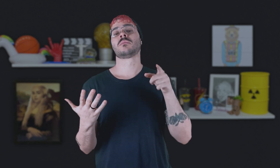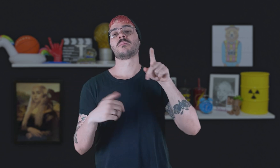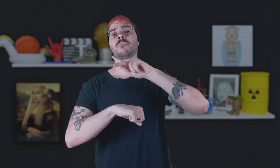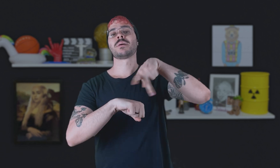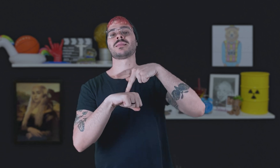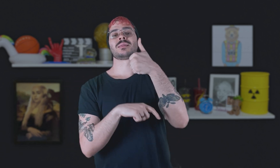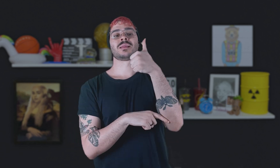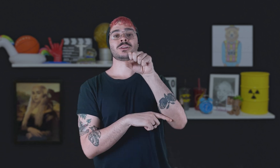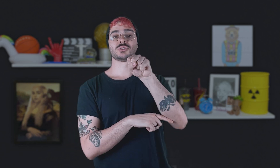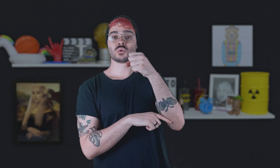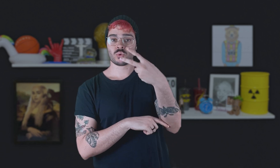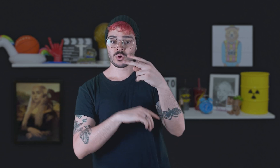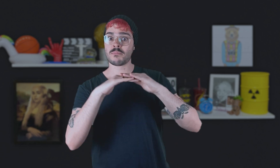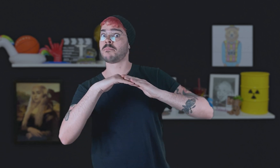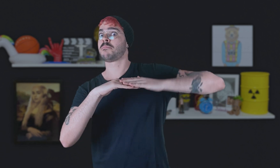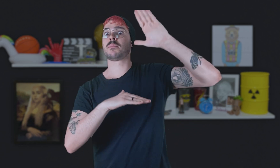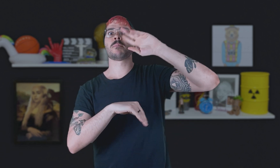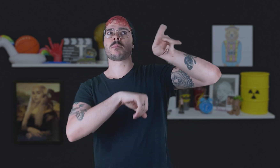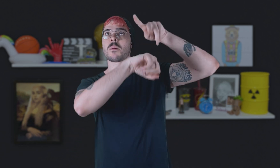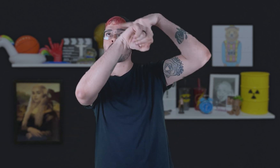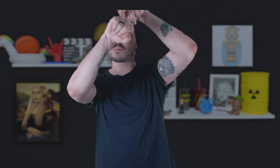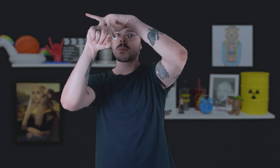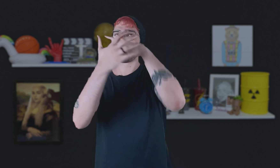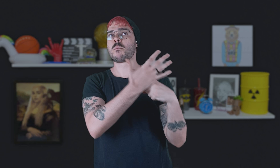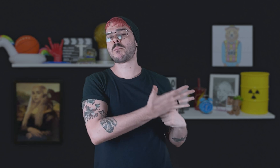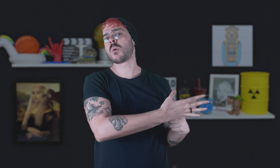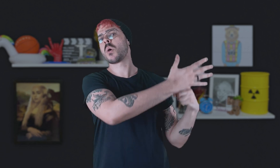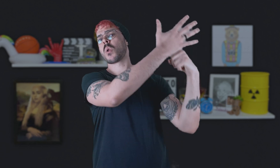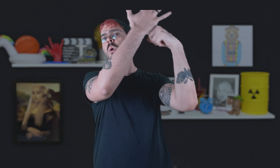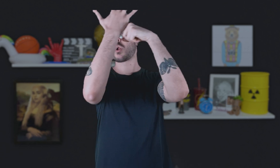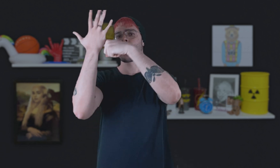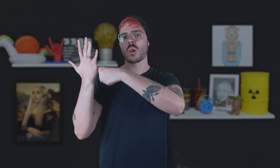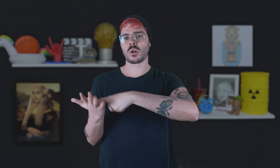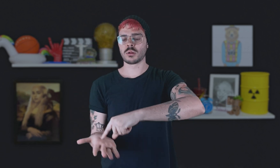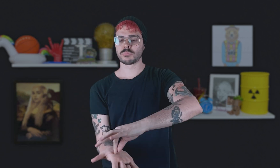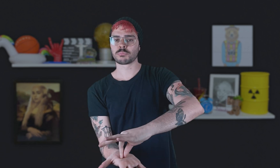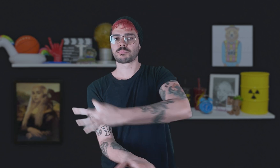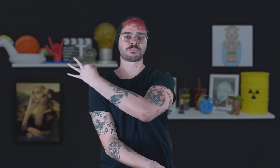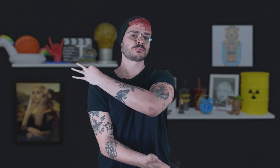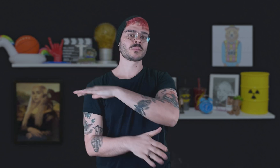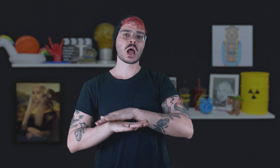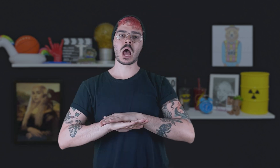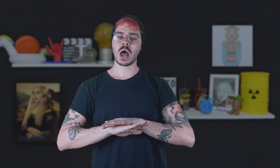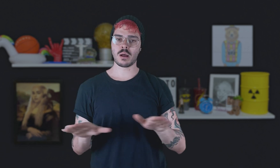and was signed by more than 182 countries